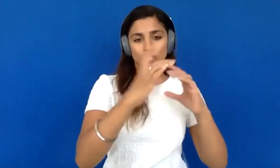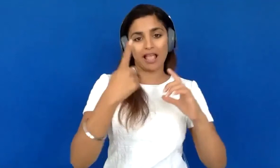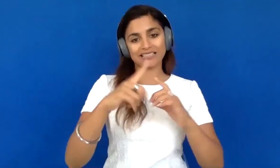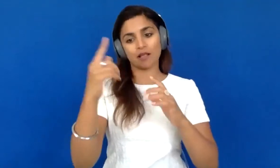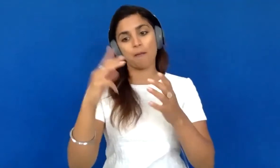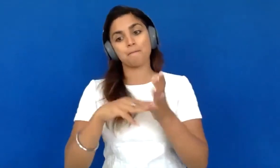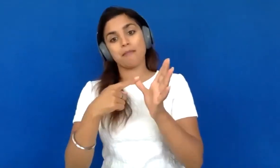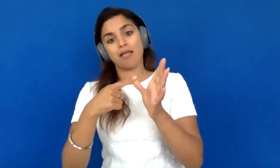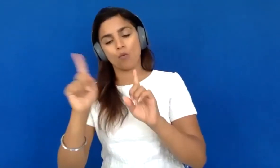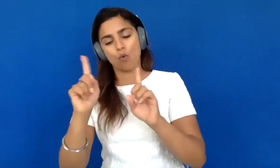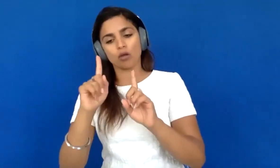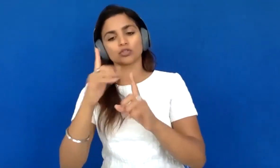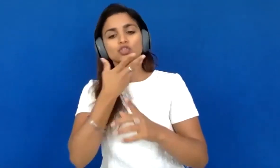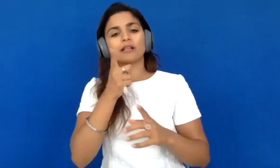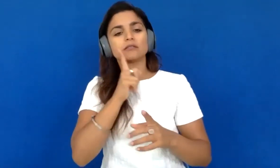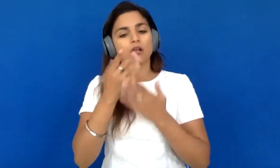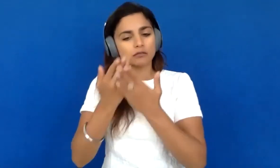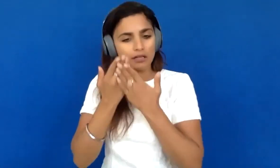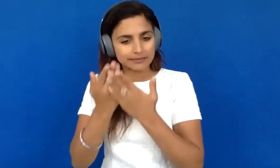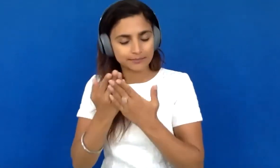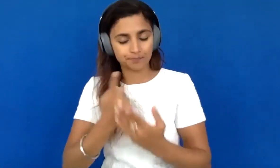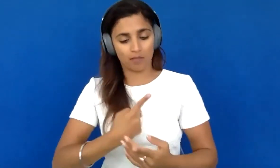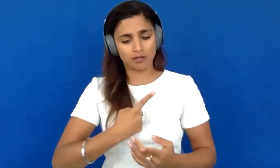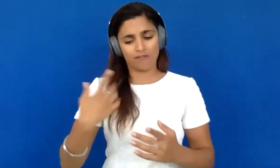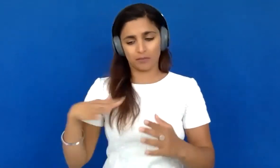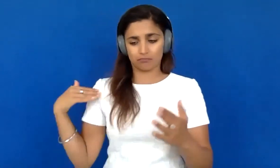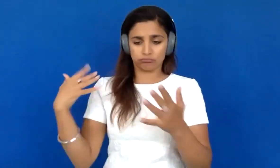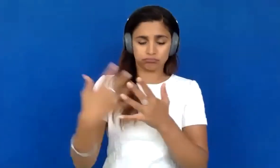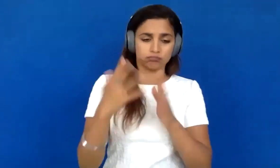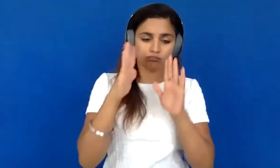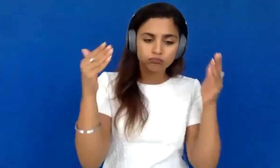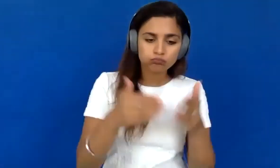studies and over the years has worked on homelessness psychosocial disabilities